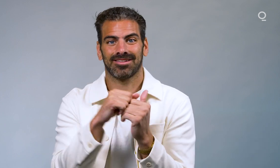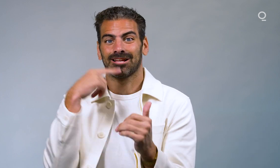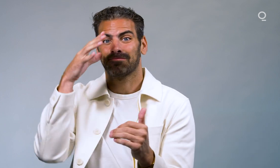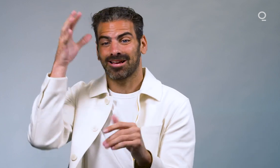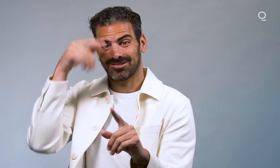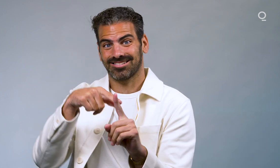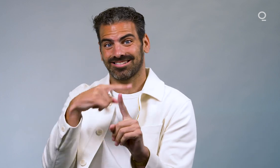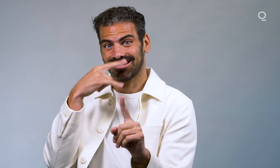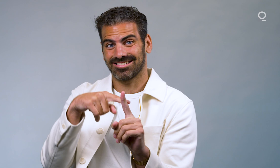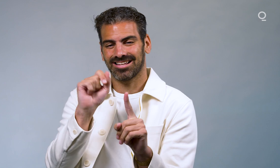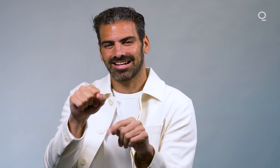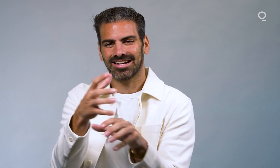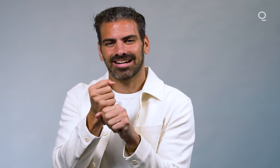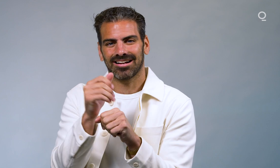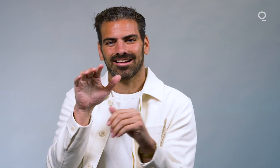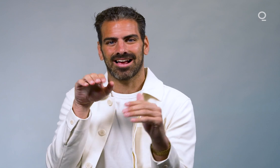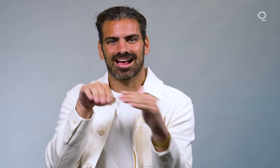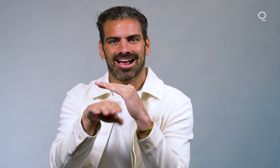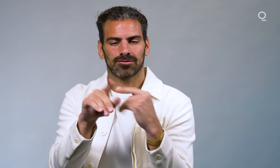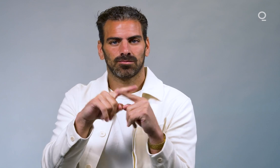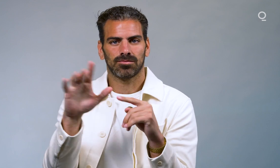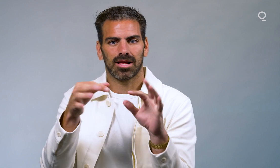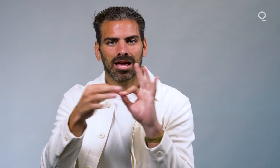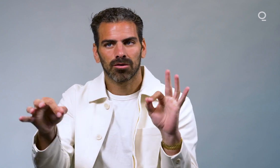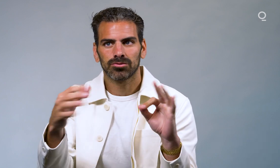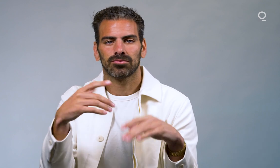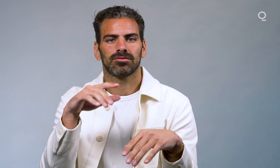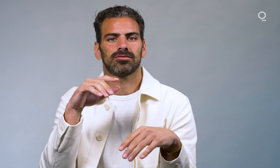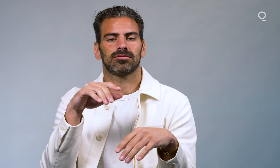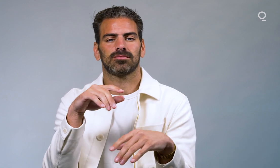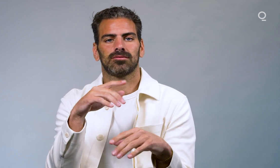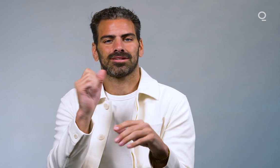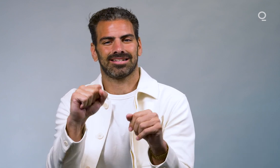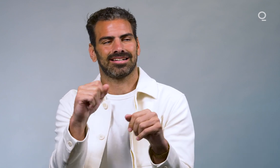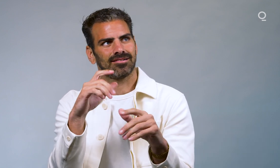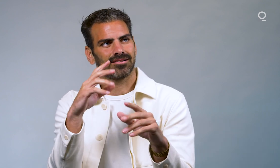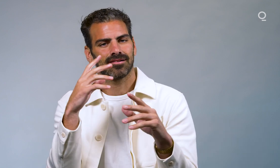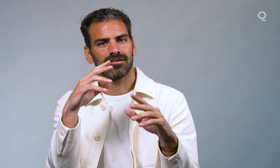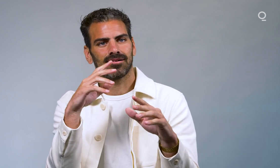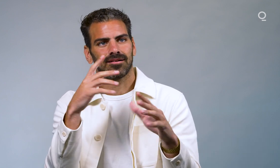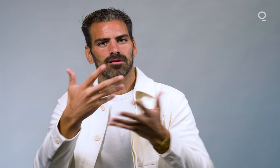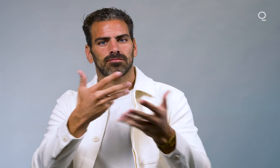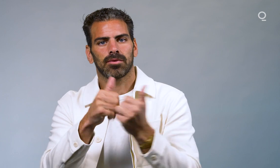of how they bring the exposure to the parents and how do they bring them in home? How do they provide access to language